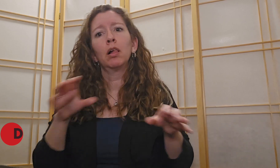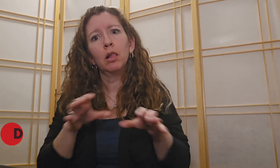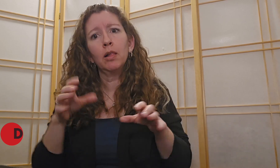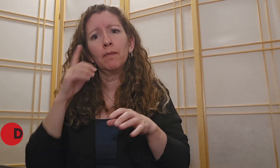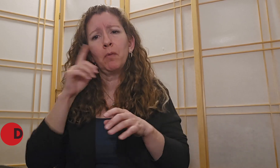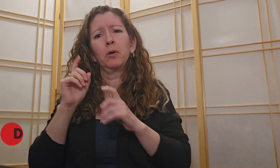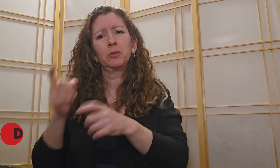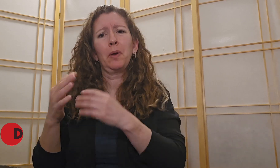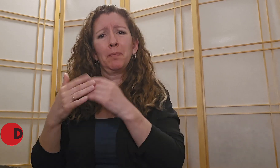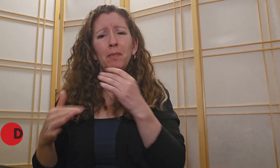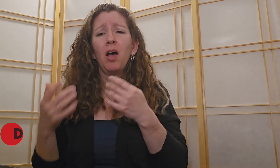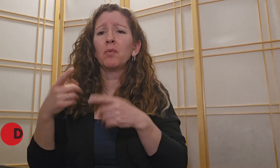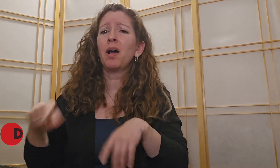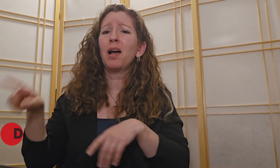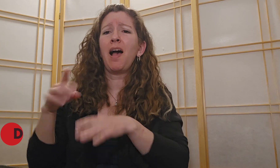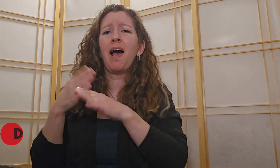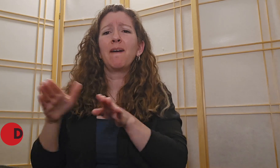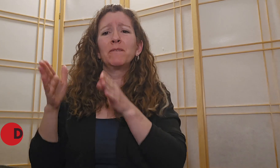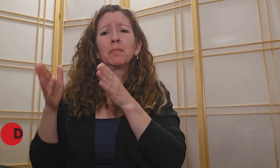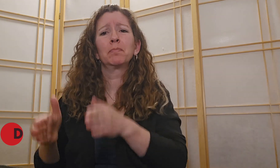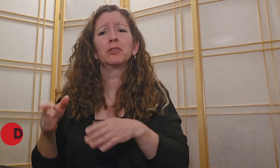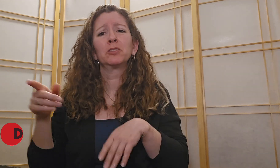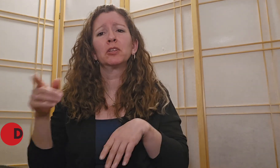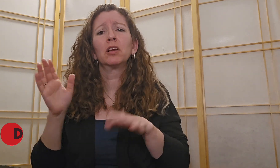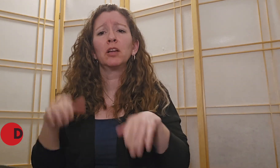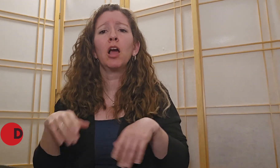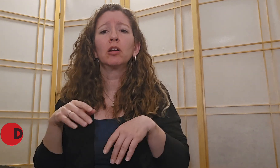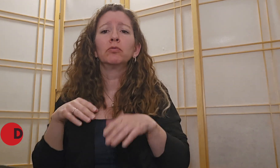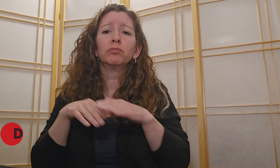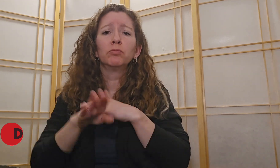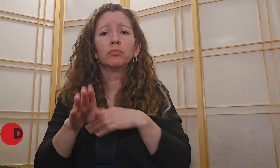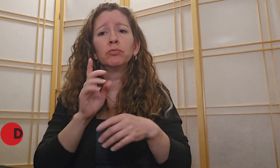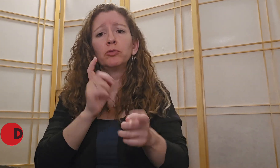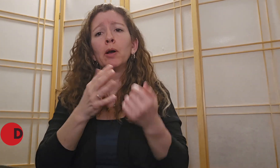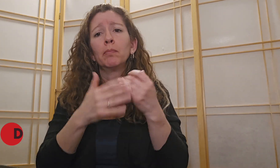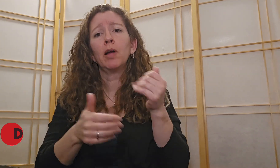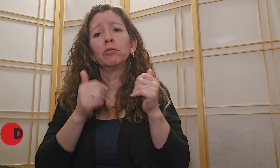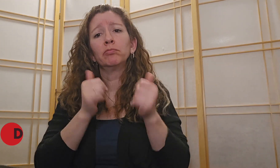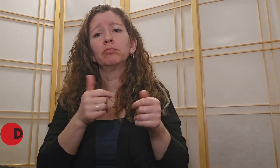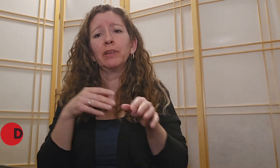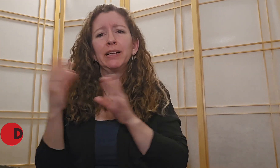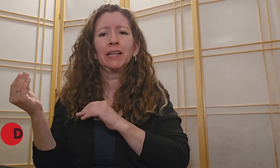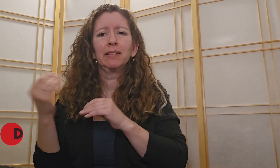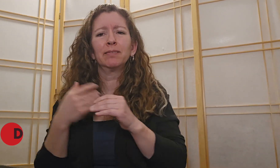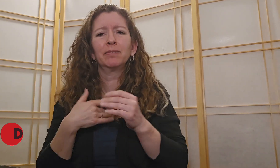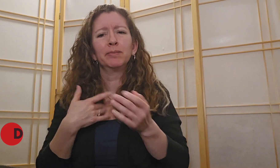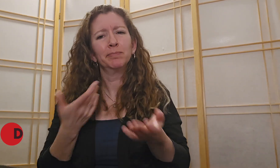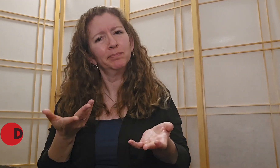if I need one, while the average person can just easily walk in, donate blood and leave – it just doesn’t sit well with me.